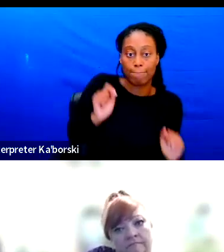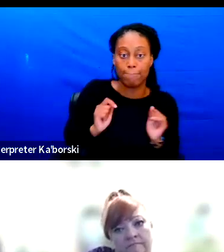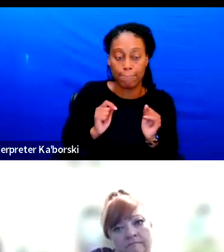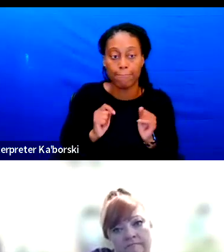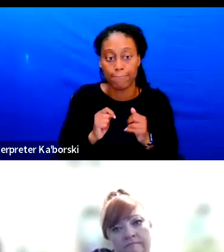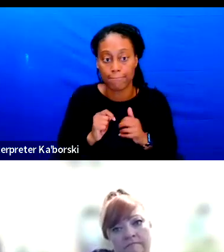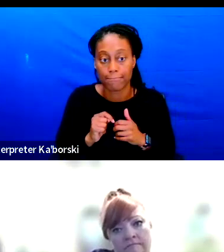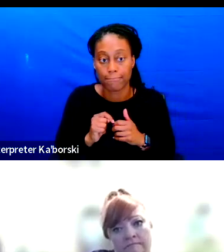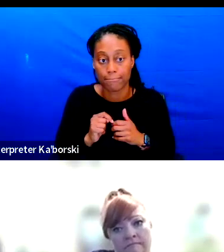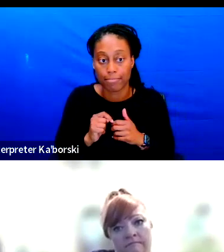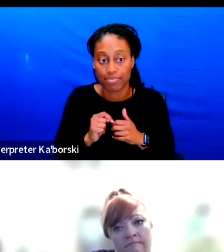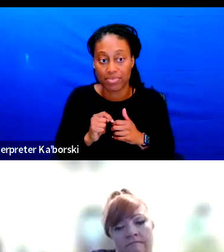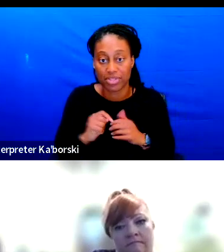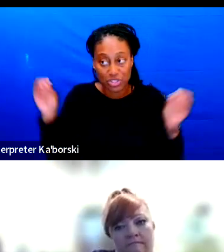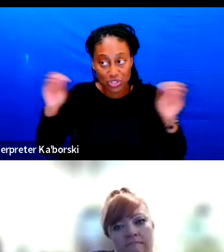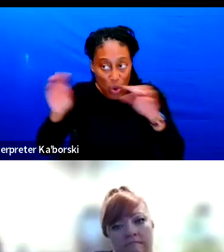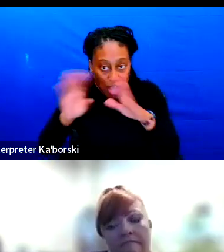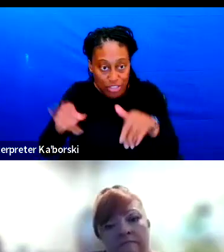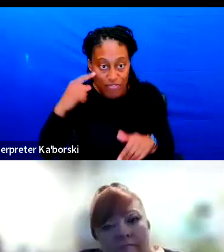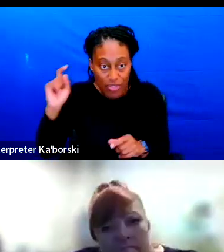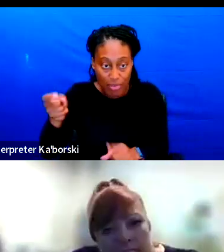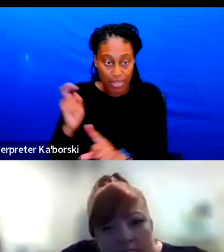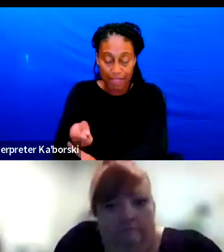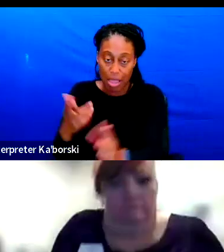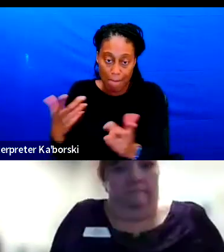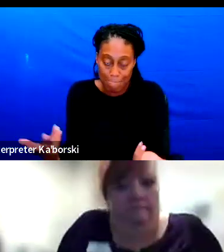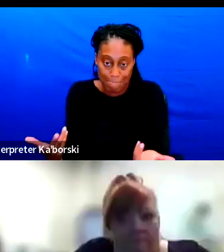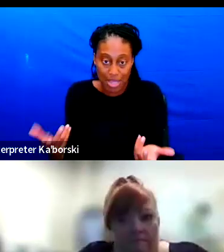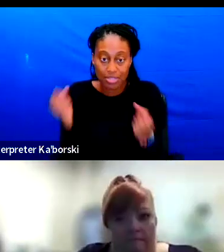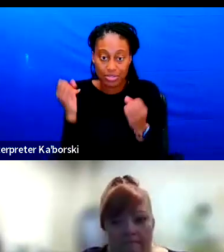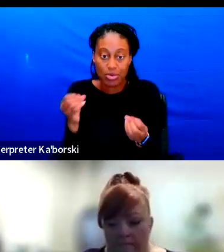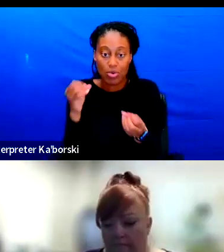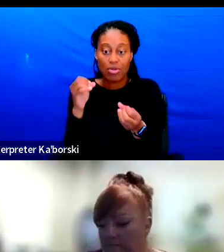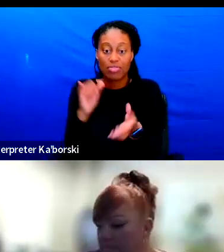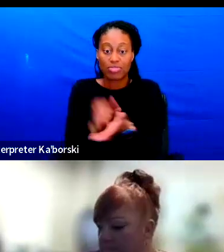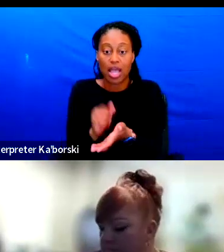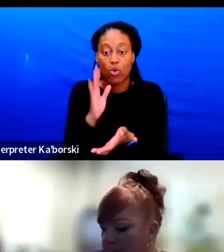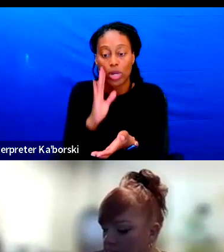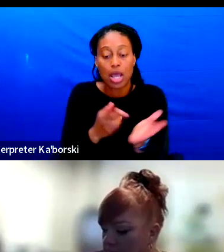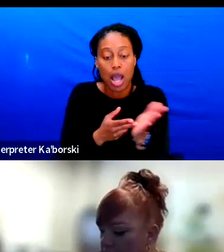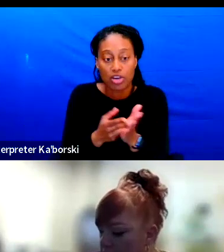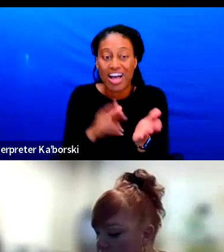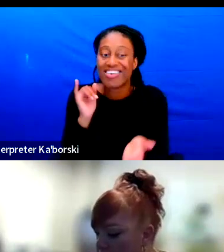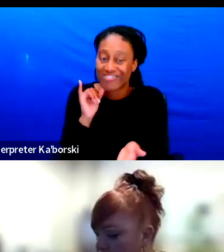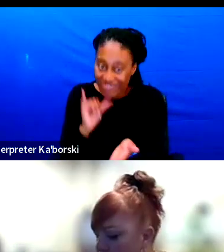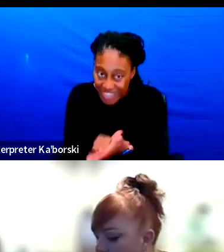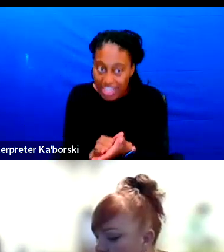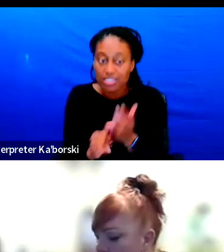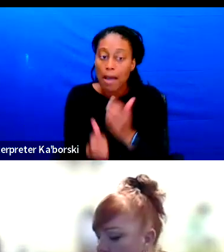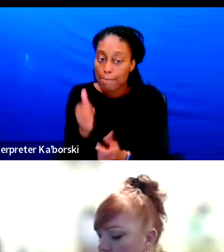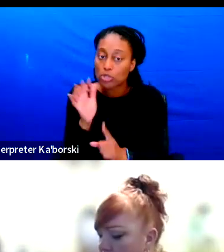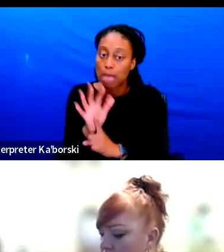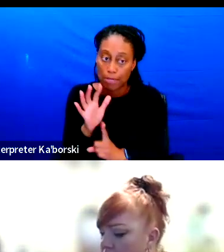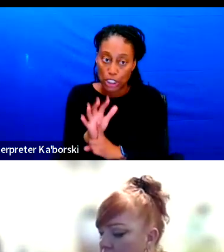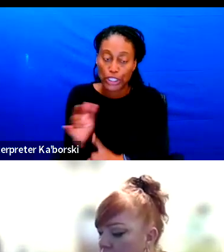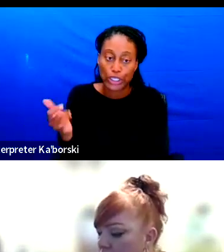Selina Butcher: You know there's no housing for them to go to. So I would say that would be honestly, that is the call that we get. The most at my center is housing.